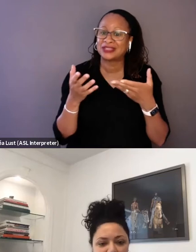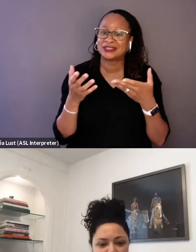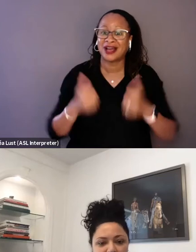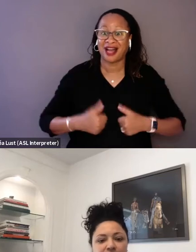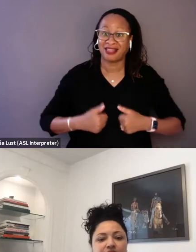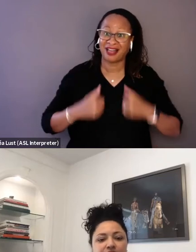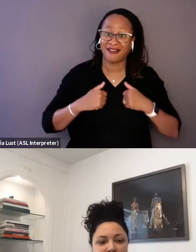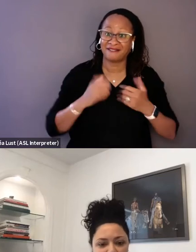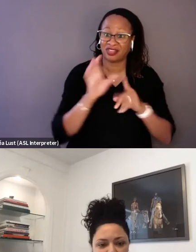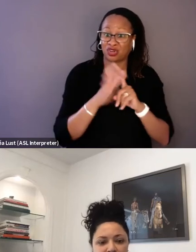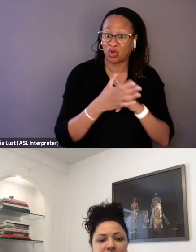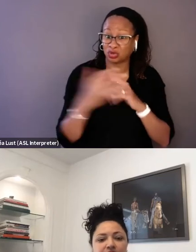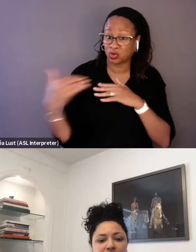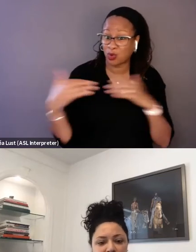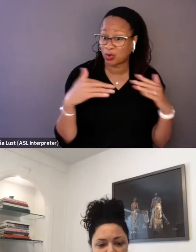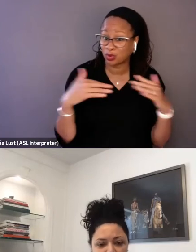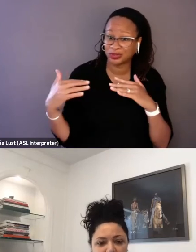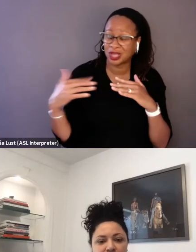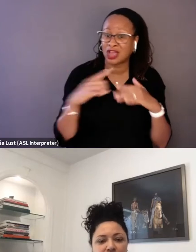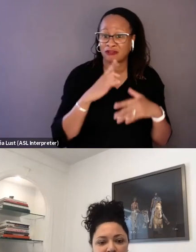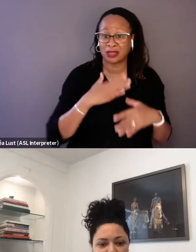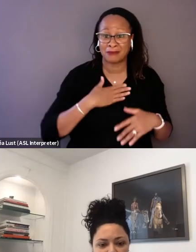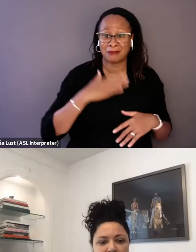the culture wars in my opinion, is highly original.